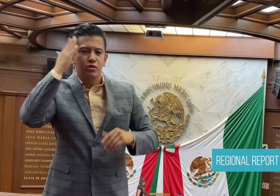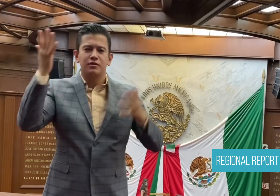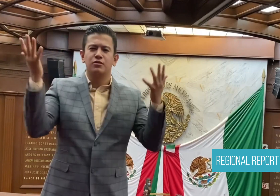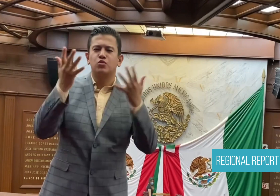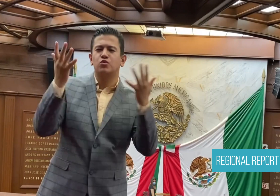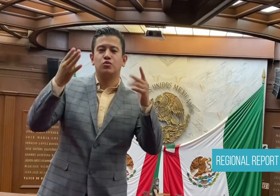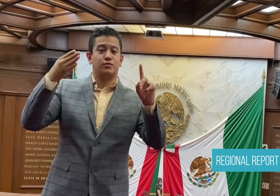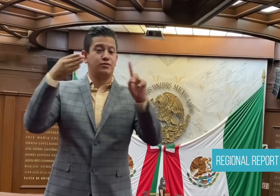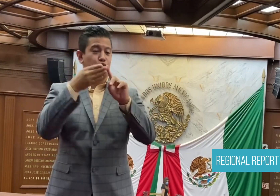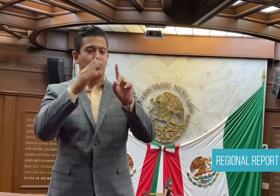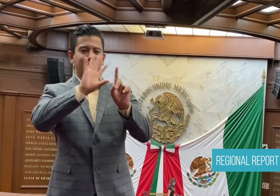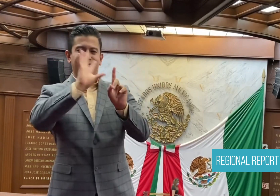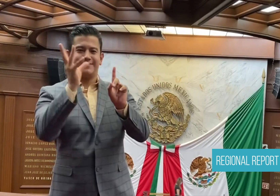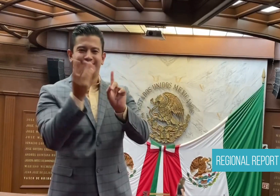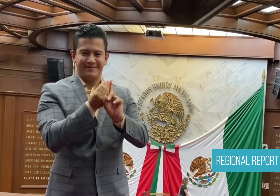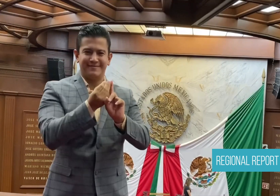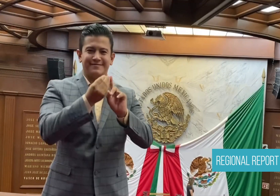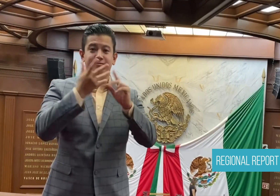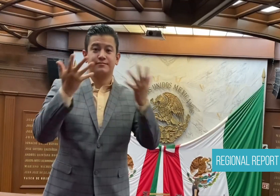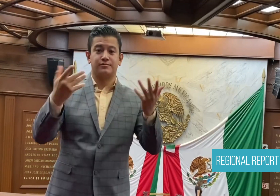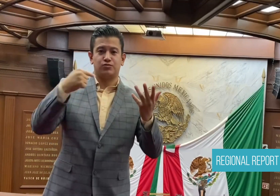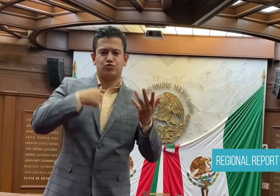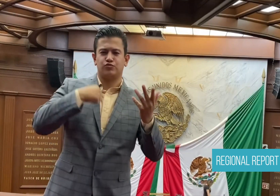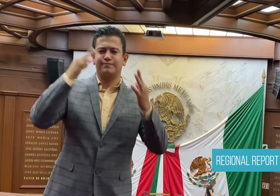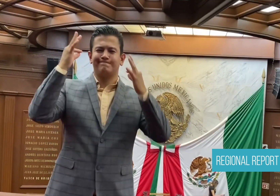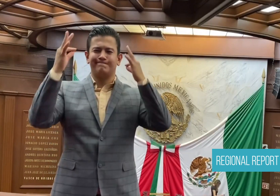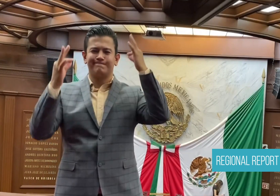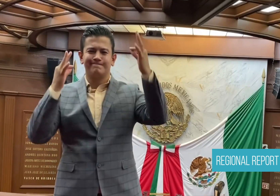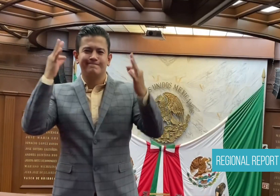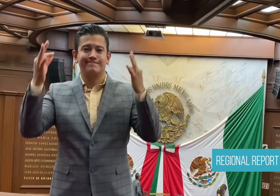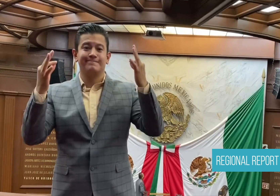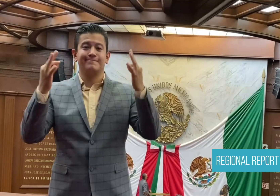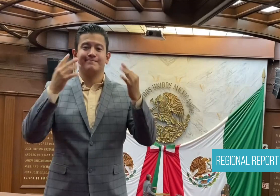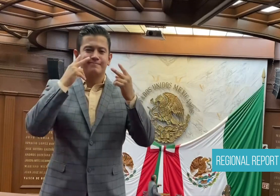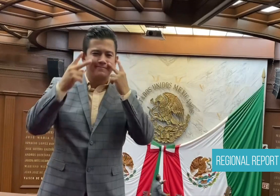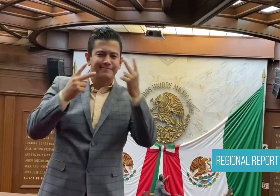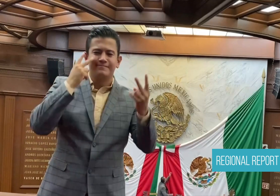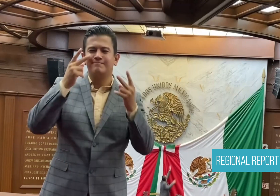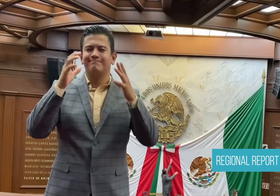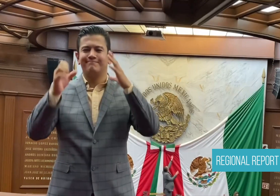I have been observing people and self-reflecting